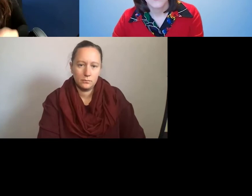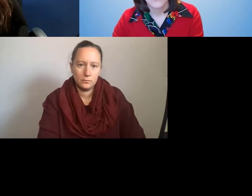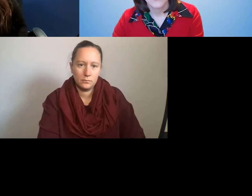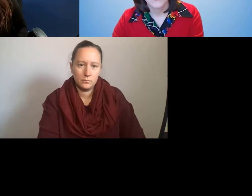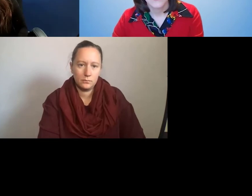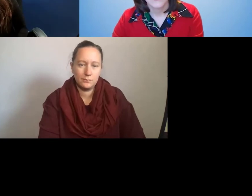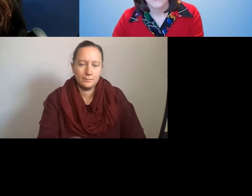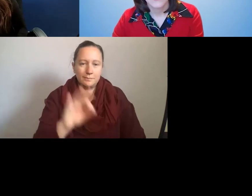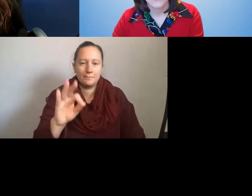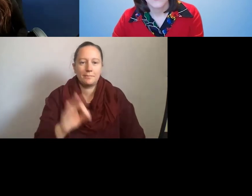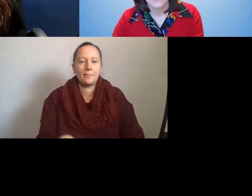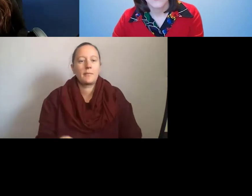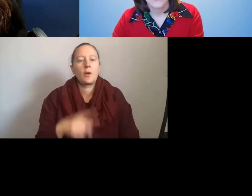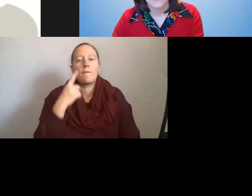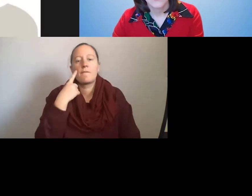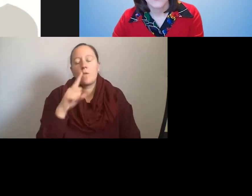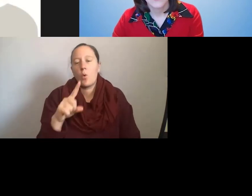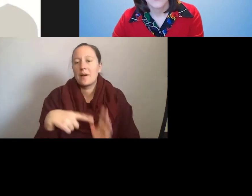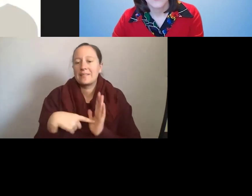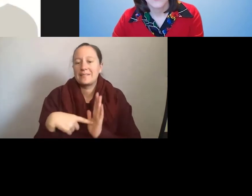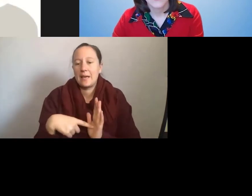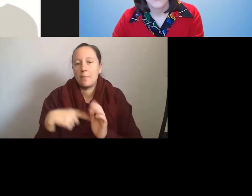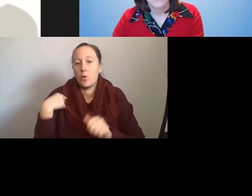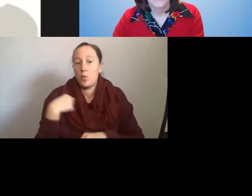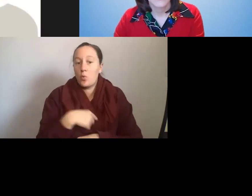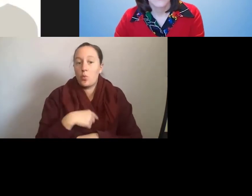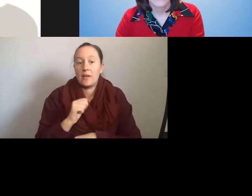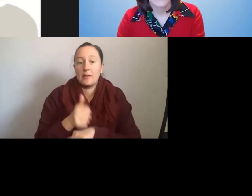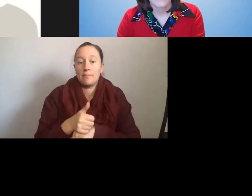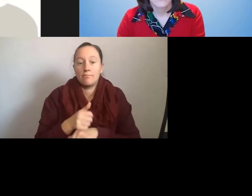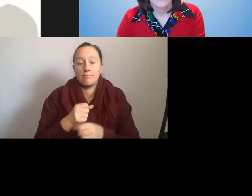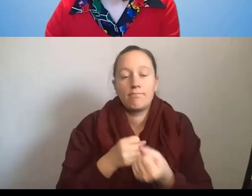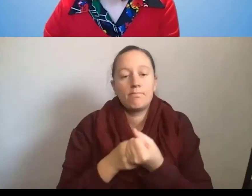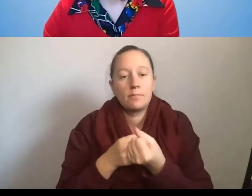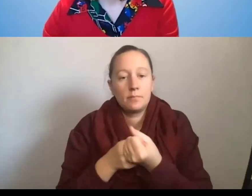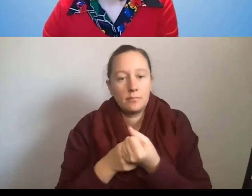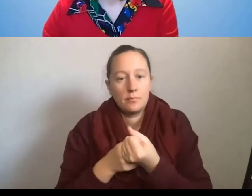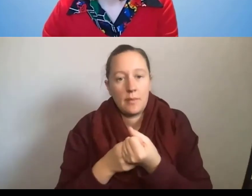we've formed ... We've supported many projects ...